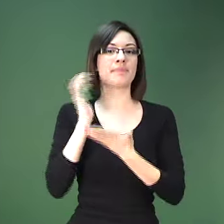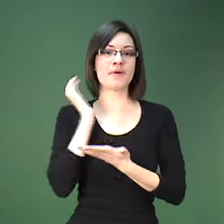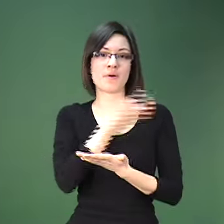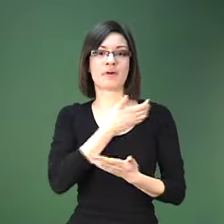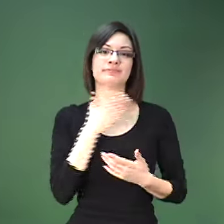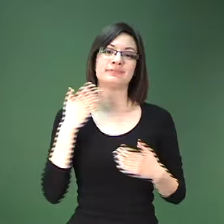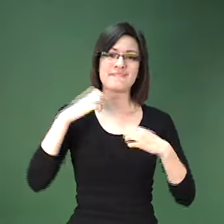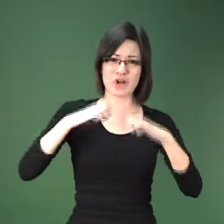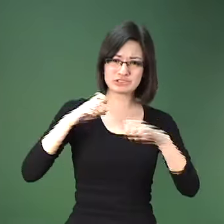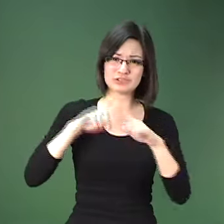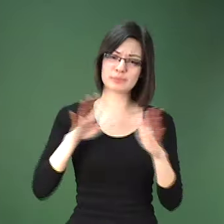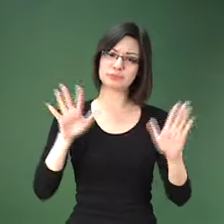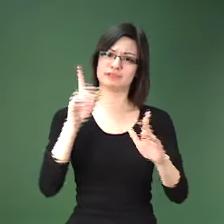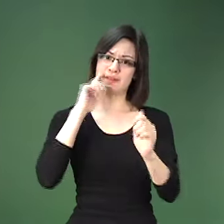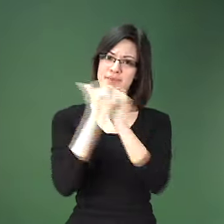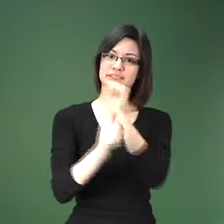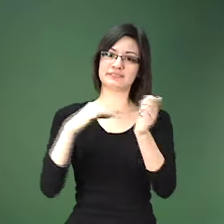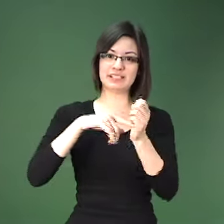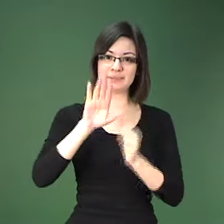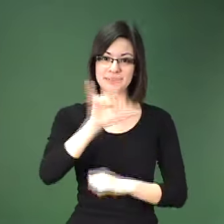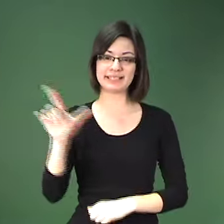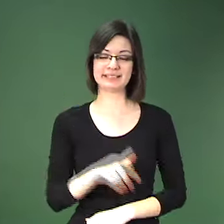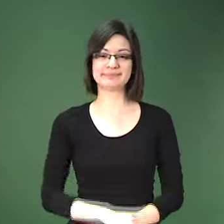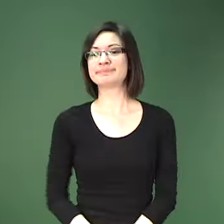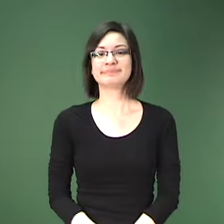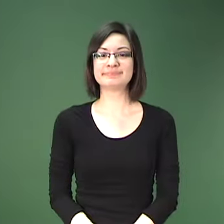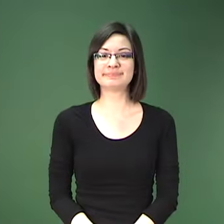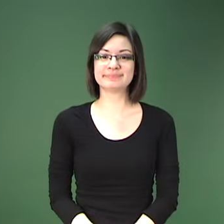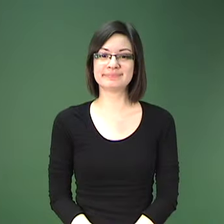our efforts to push for the passage of this bill.